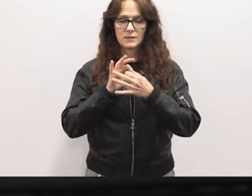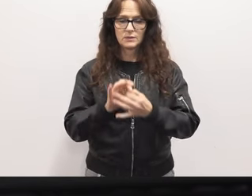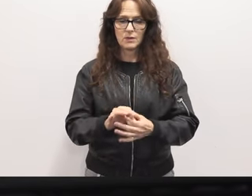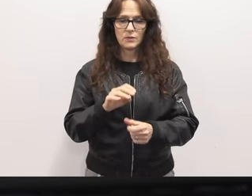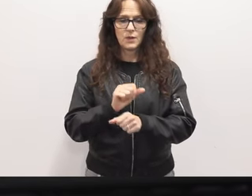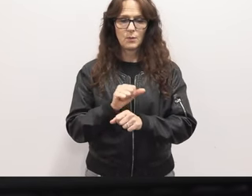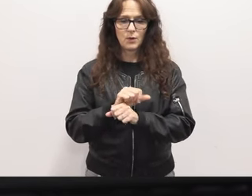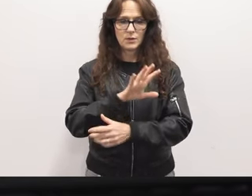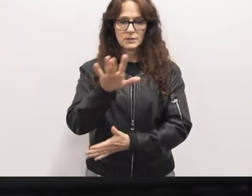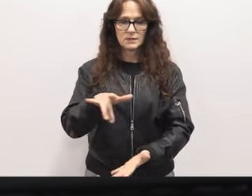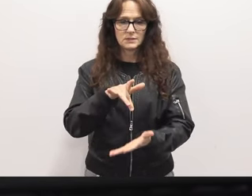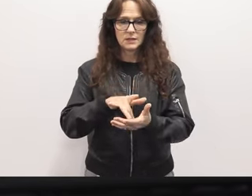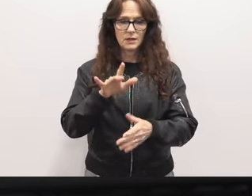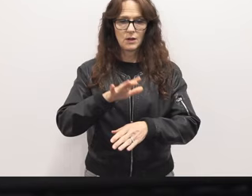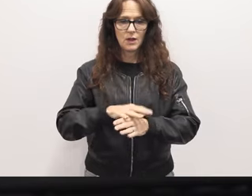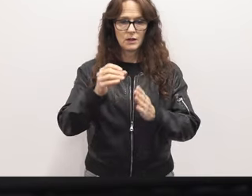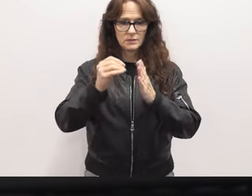that is centered on students. Thank you.